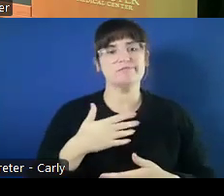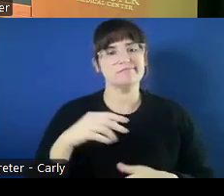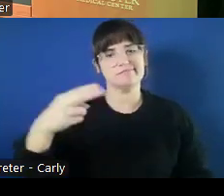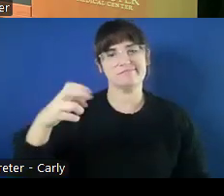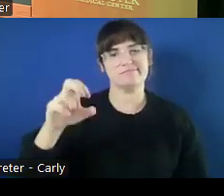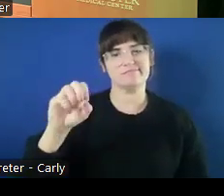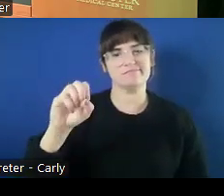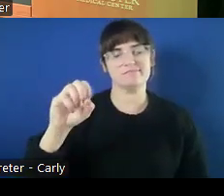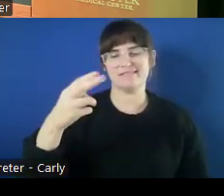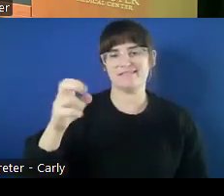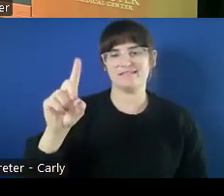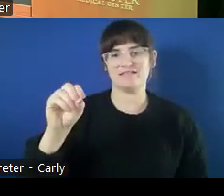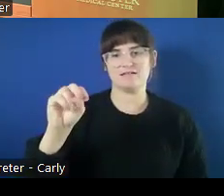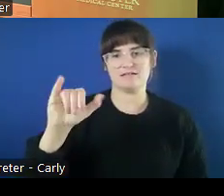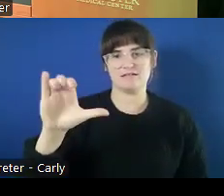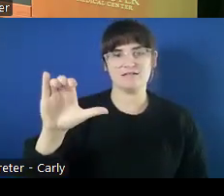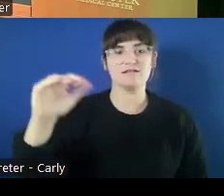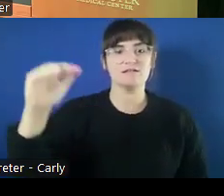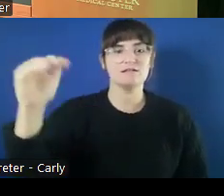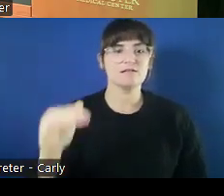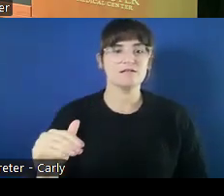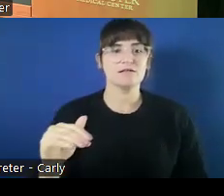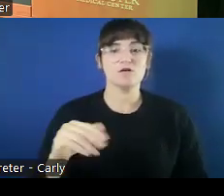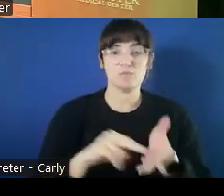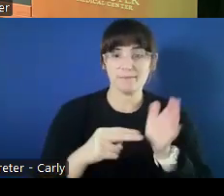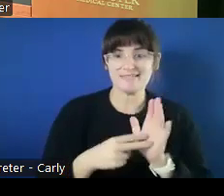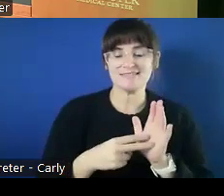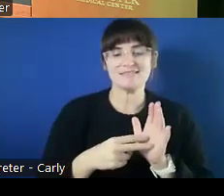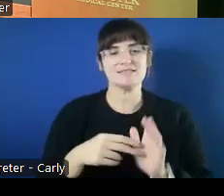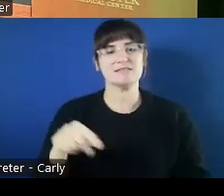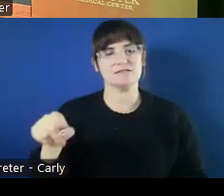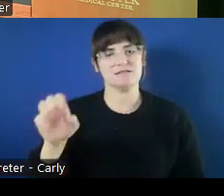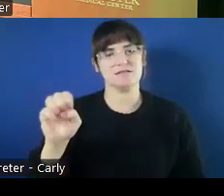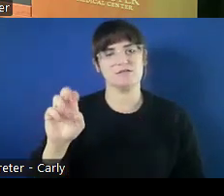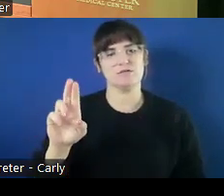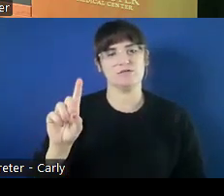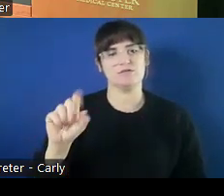ones that are more focused on purpose or meaning we talk about as udeimmonic well-being and then